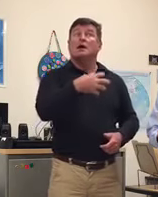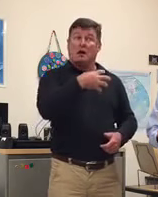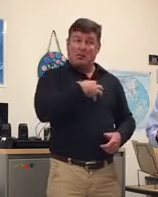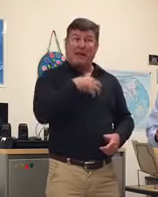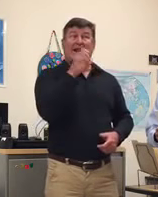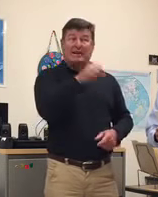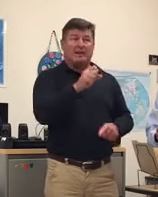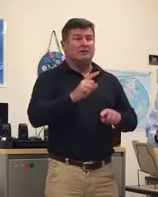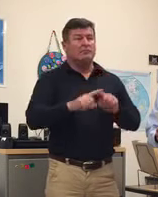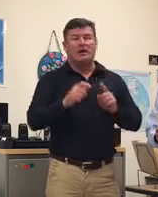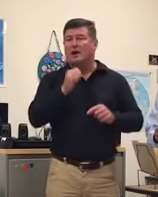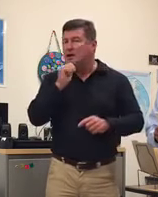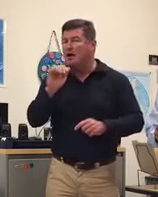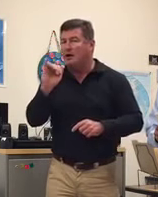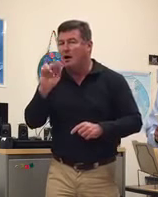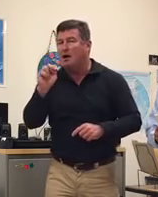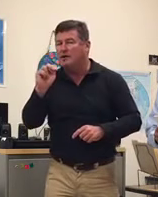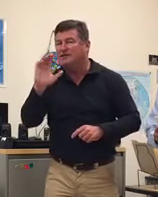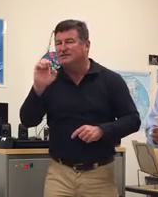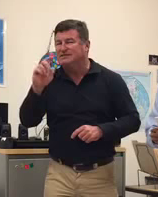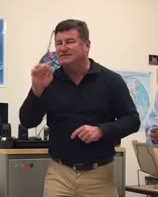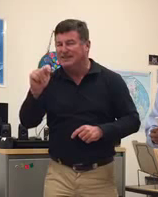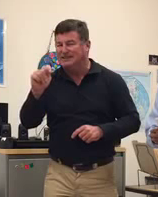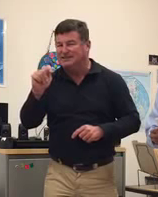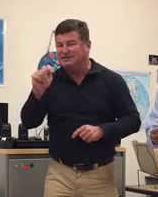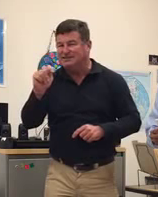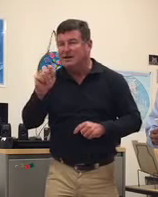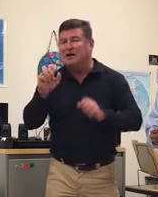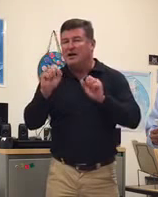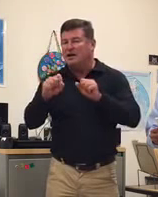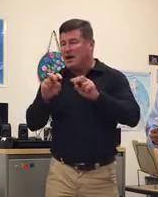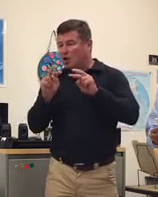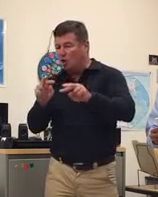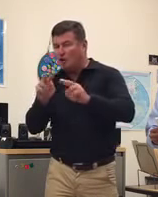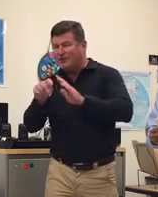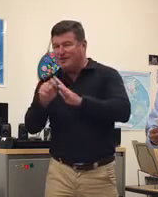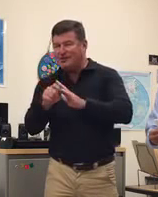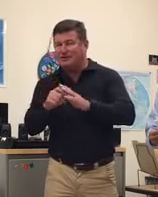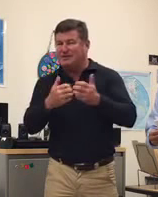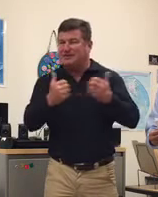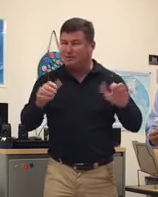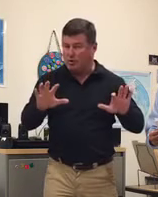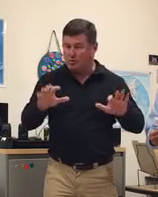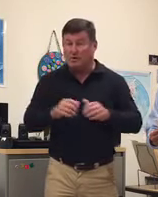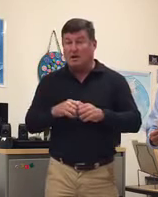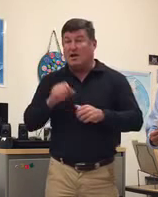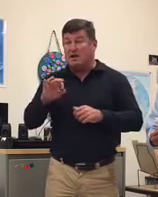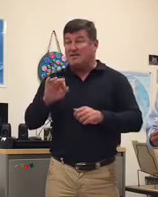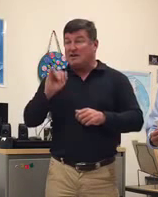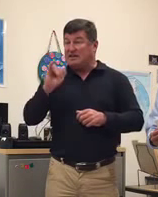that might be a complaint, it's not a complaint about an incident that's subject to review on a video tape.